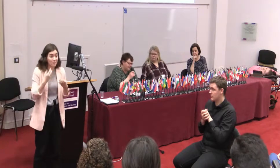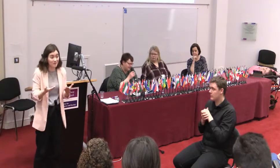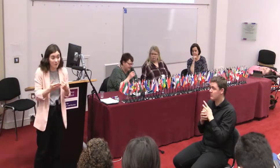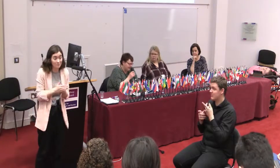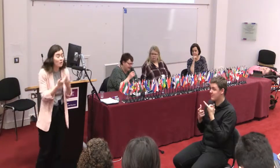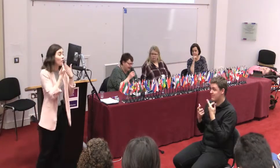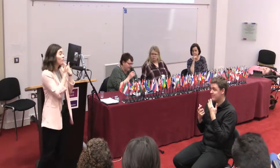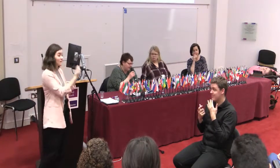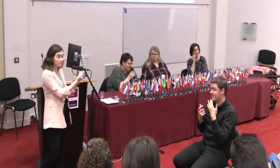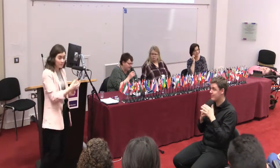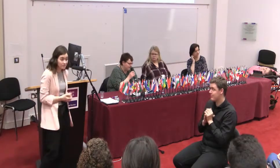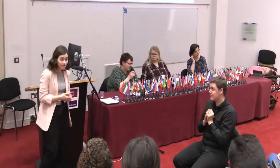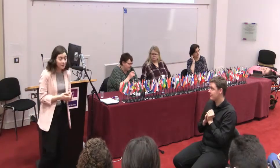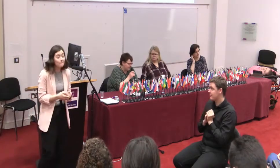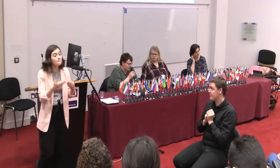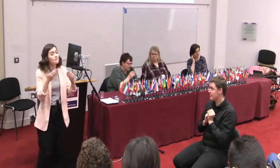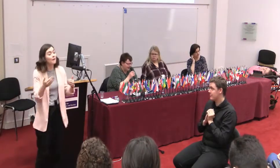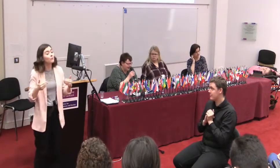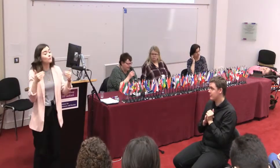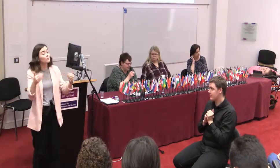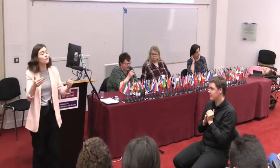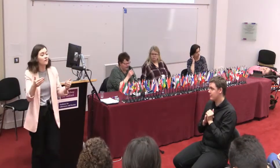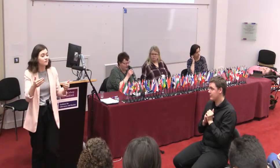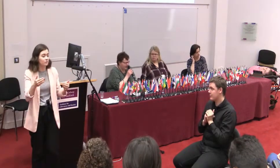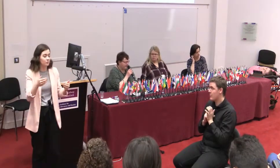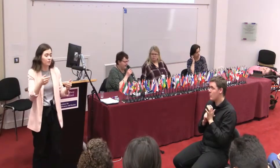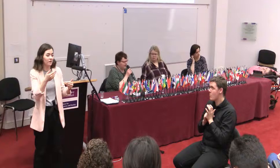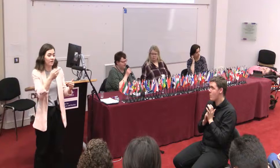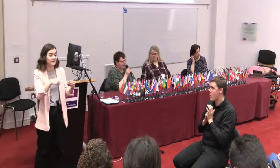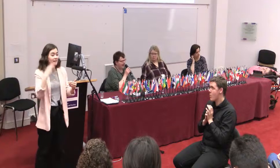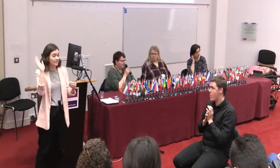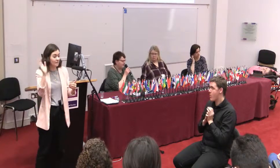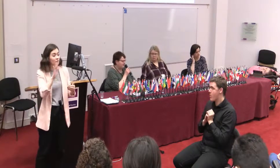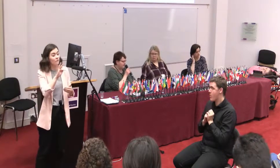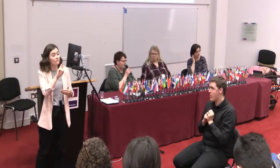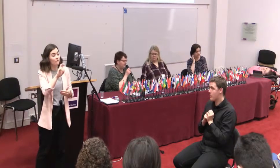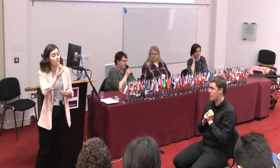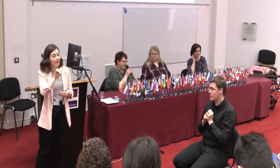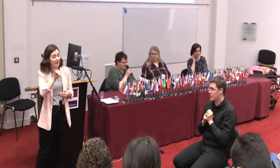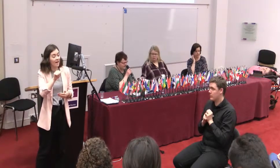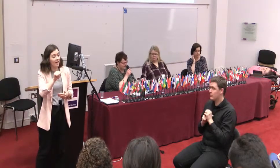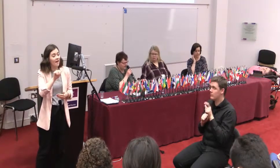Thanks very much Claire. We are going to move on and hear from Freyja Haraldsdottir from Iceland.